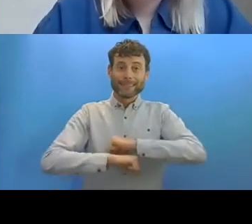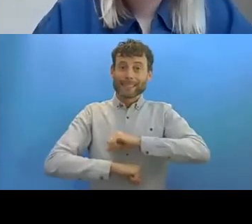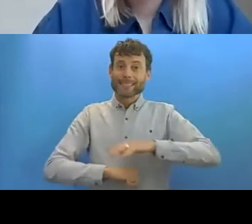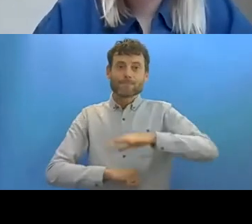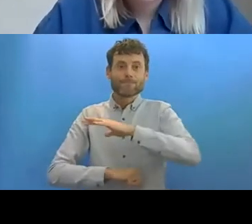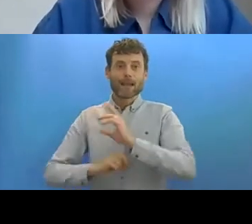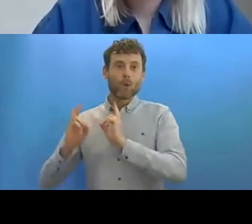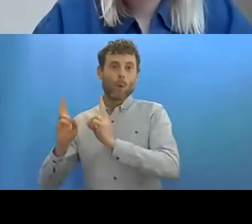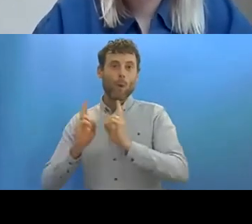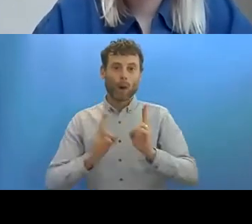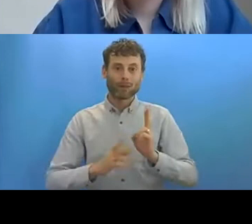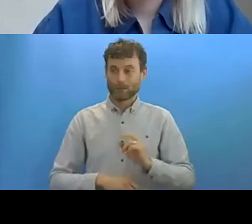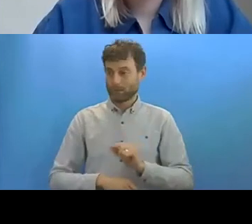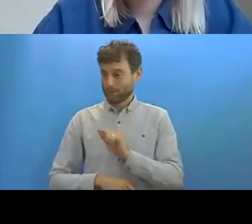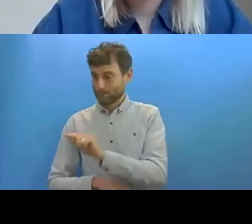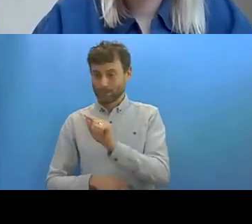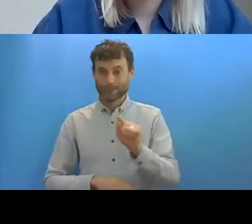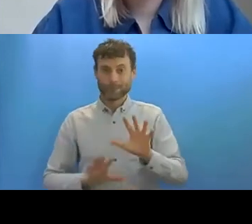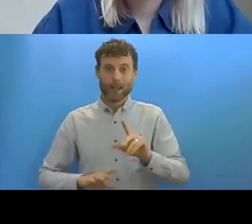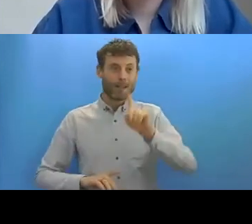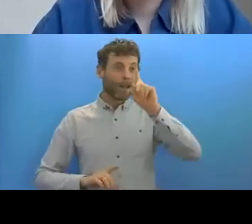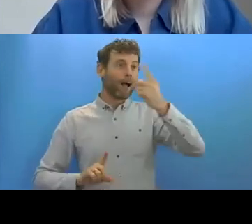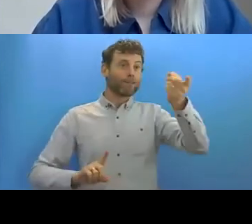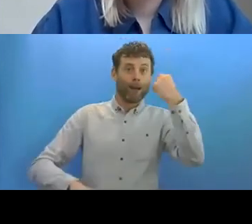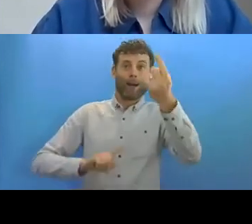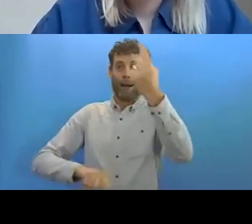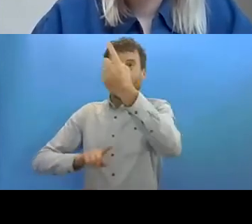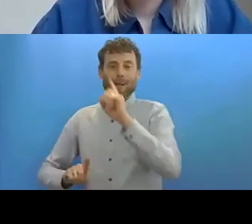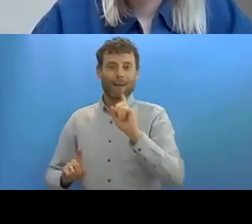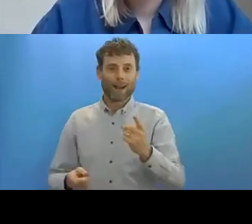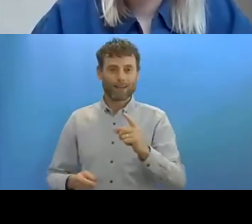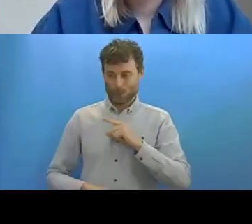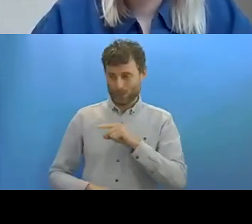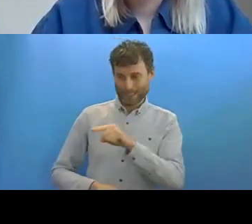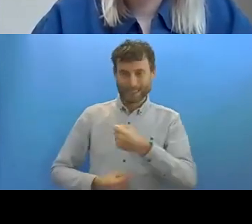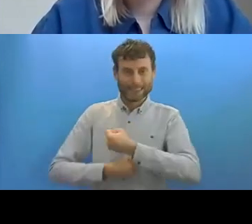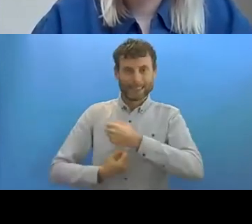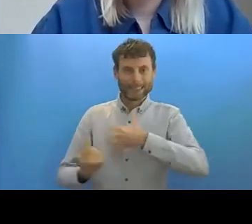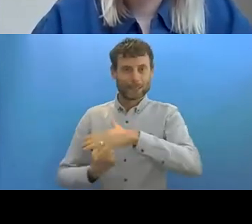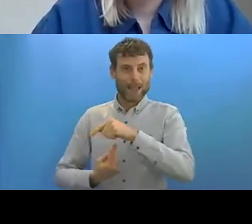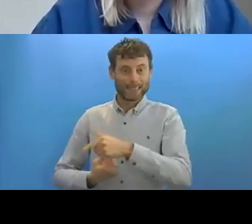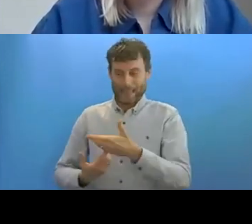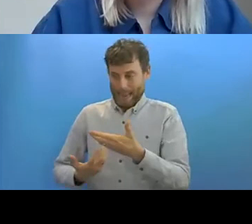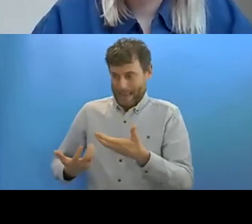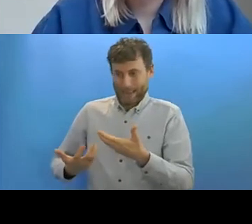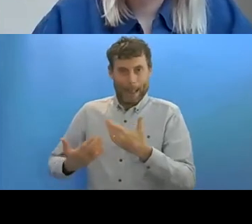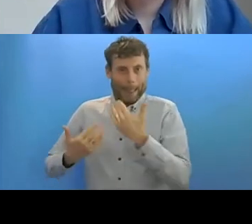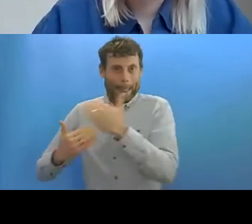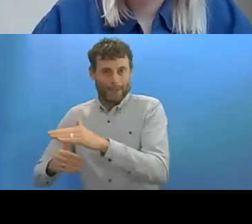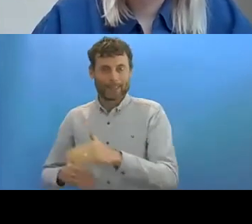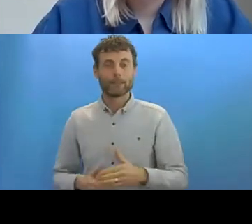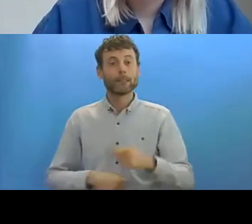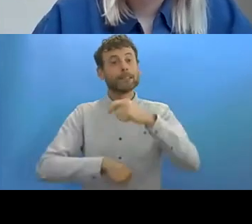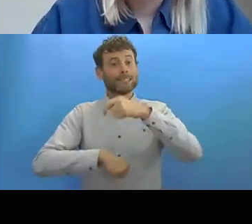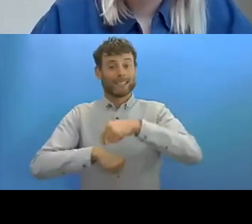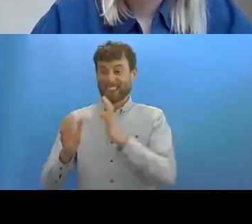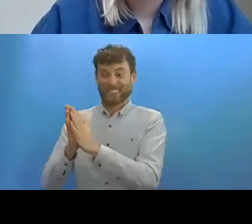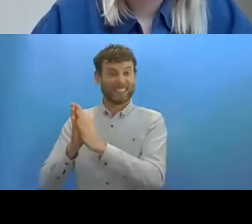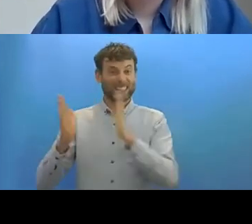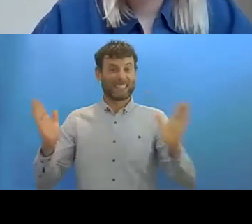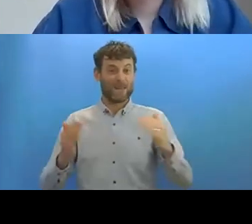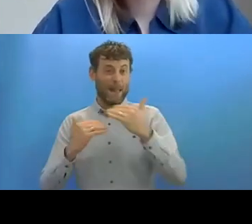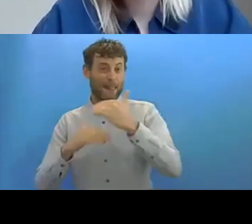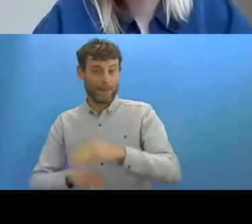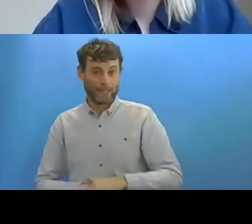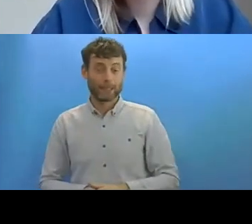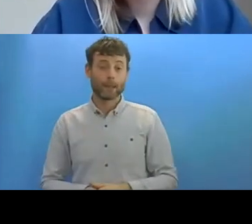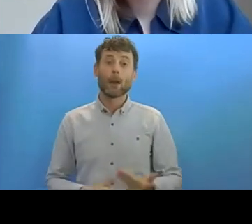year we have had less of, but often we are limited by a number of halls and a number of spaces and a finite amount of time and people to deliver work, and while some of those